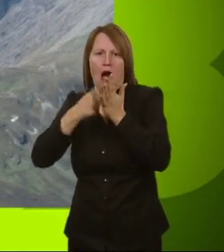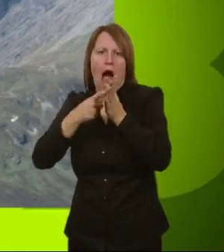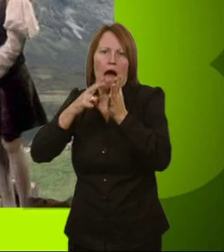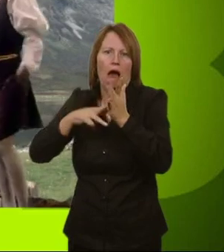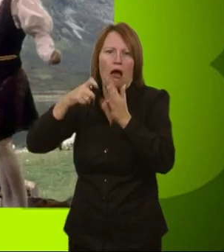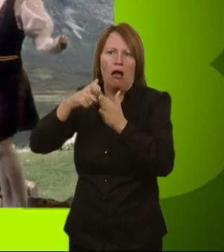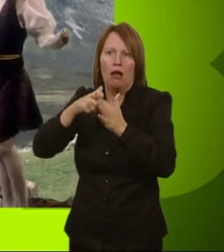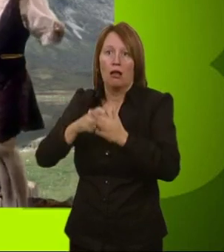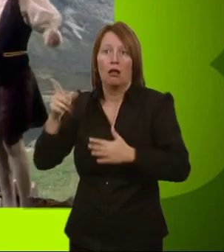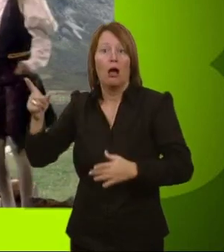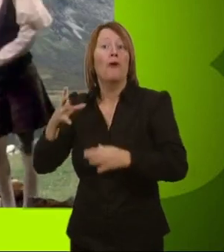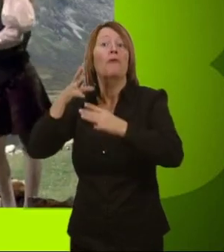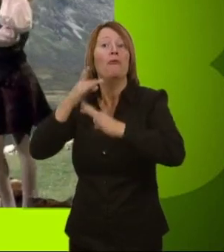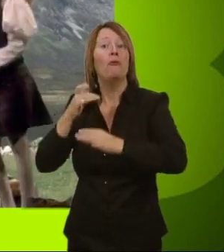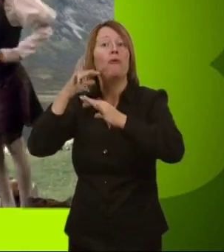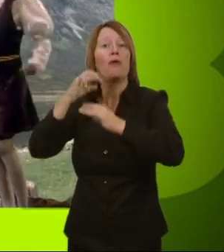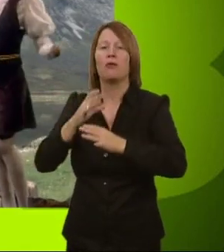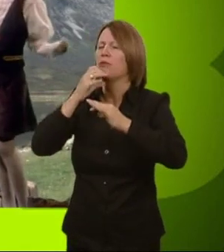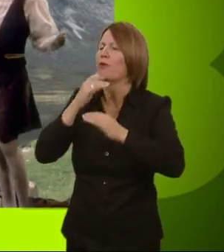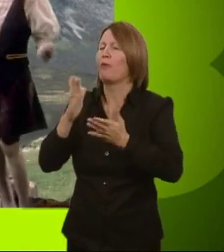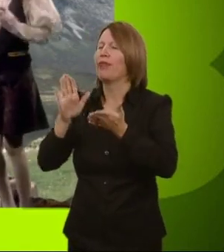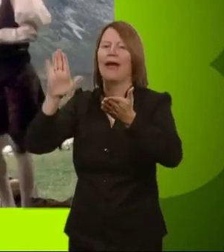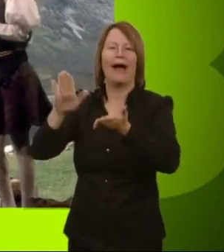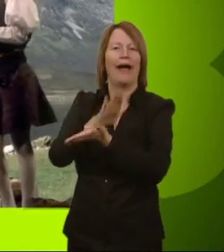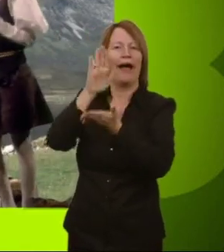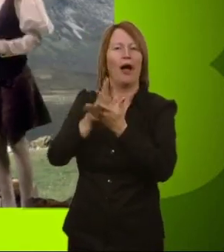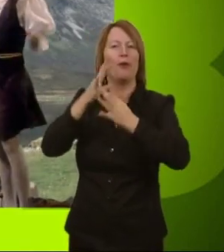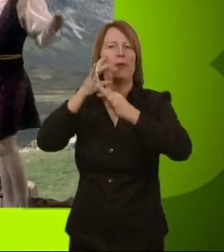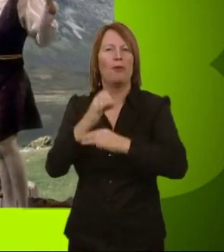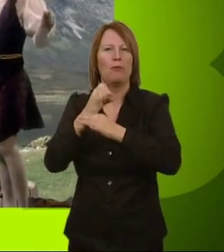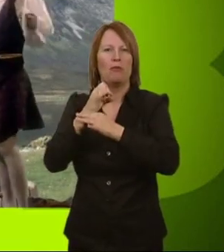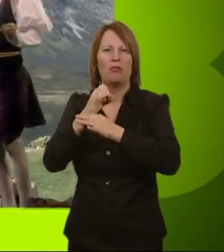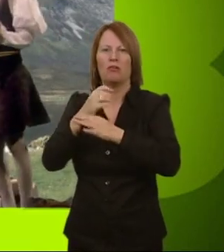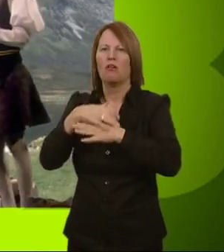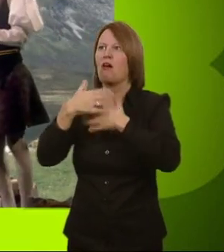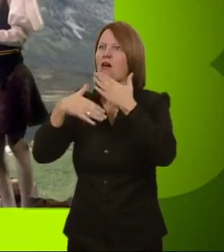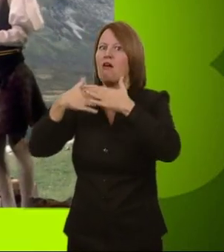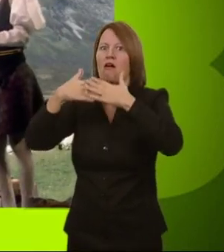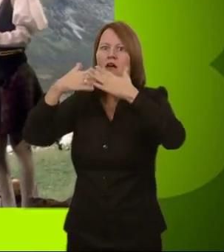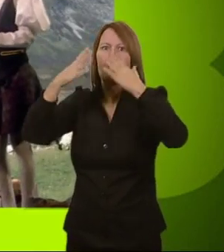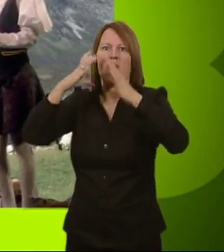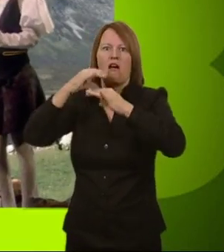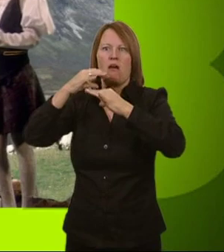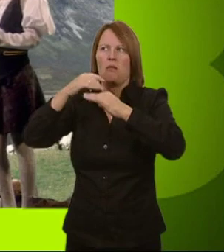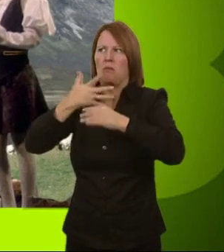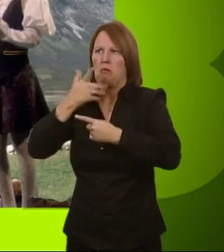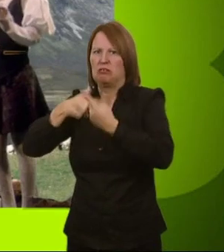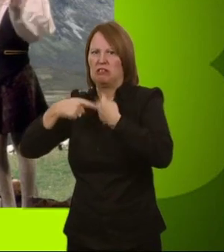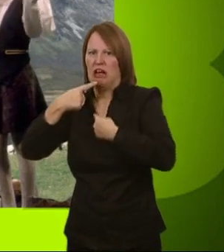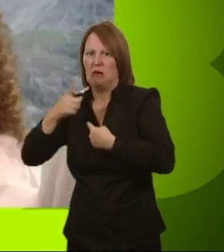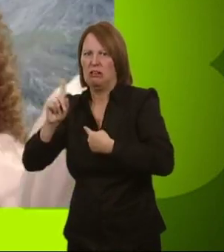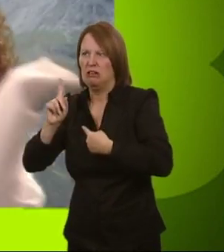a piper whose music filled people with Glee but who stank to high heaven unfortunately